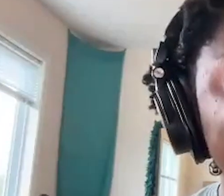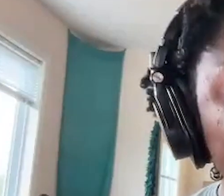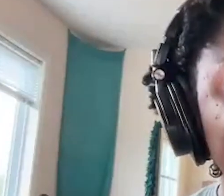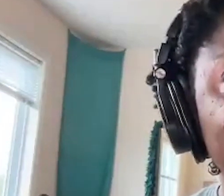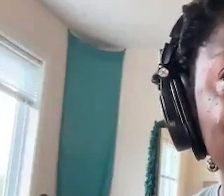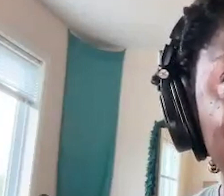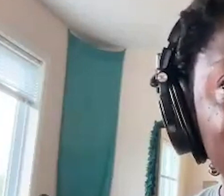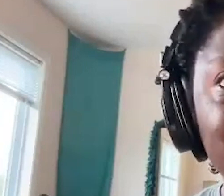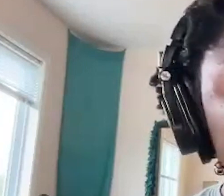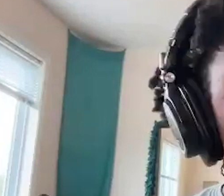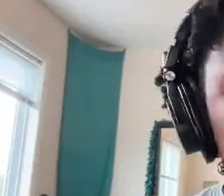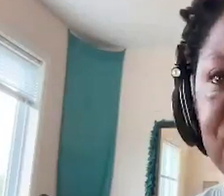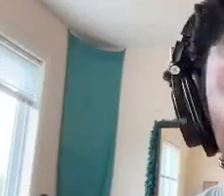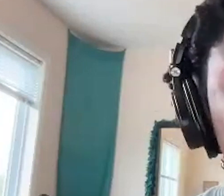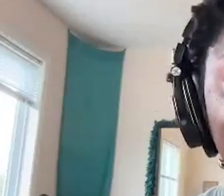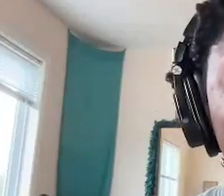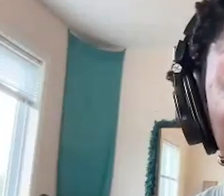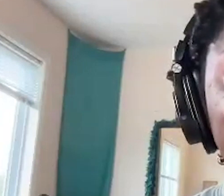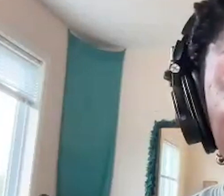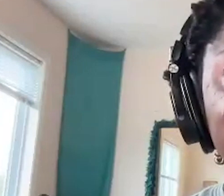that. It makes sense to me now, but at the time